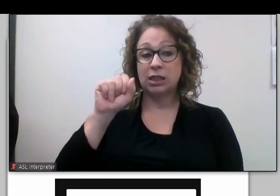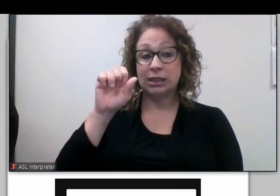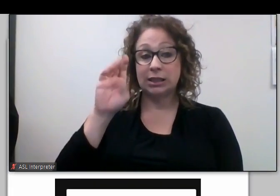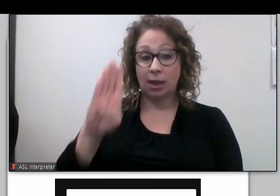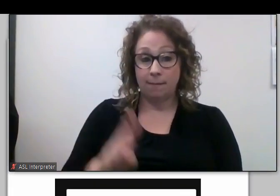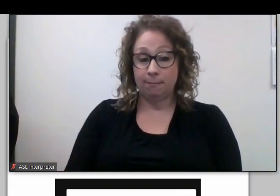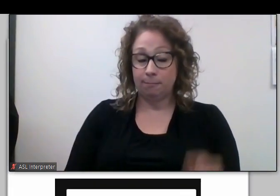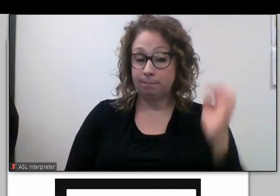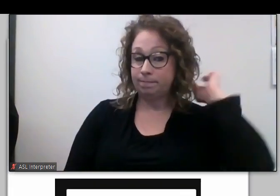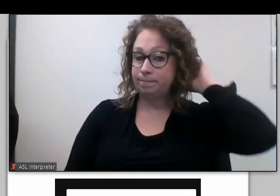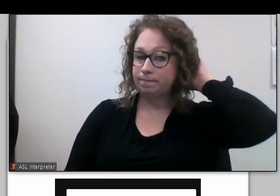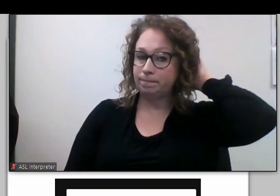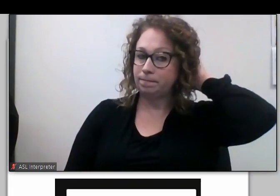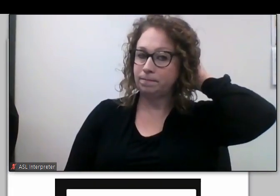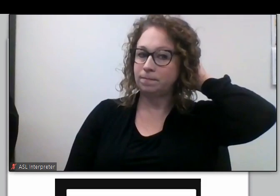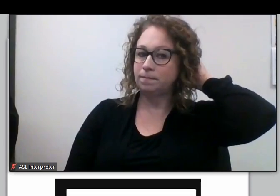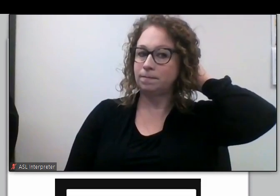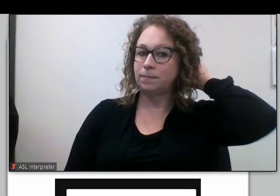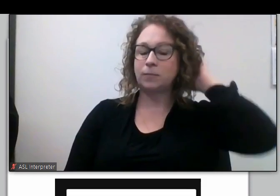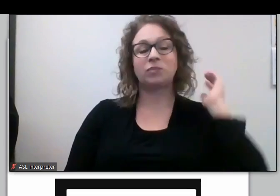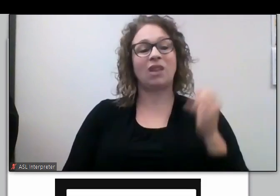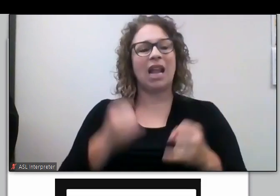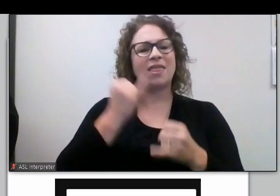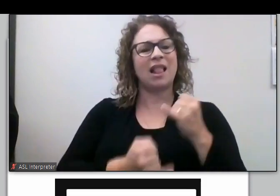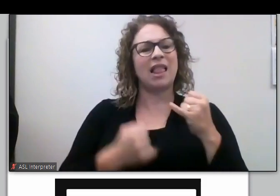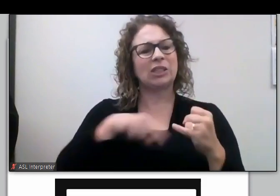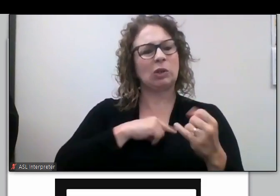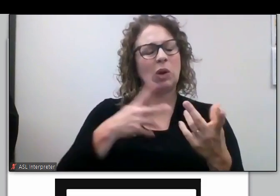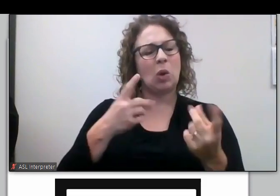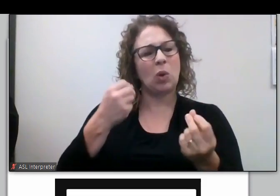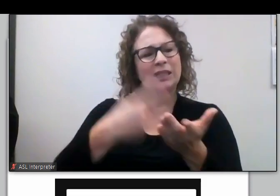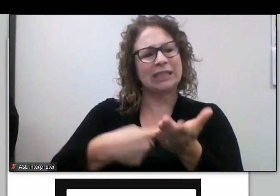The last thing we want to talk about with captions is for live meetings.